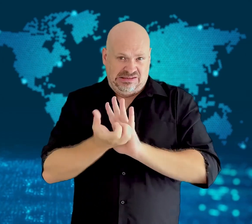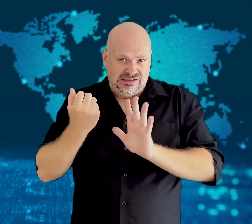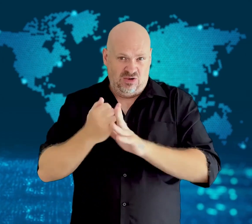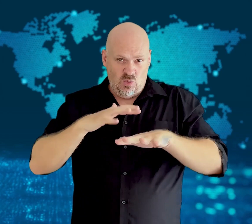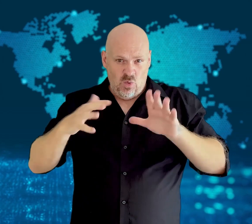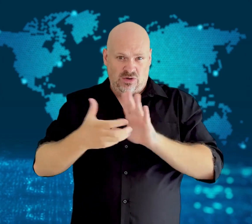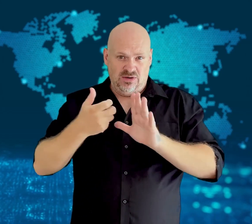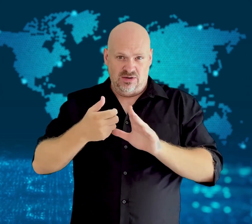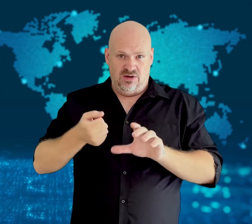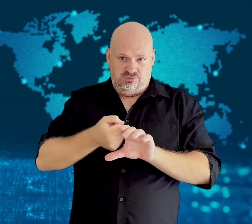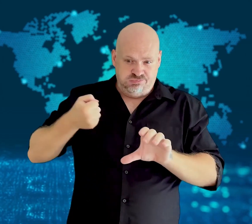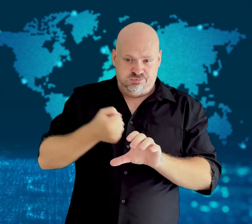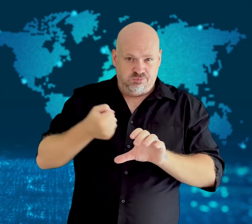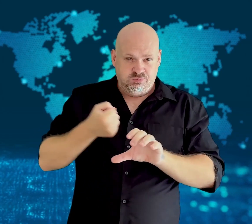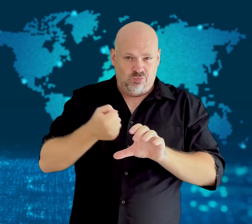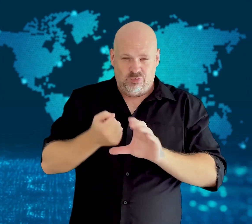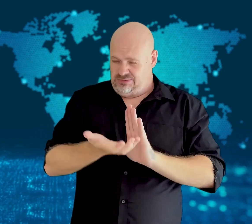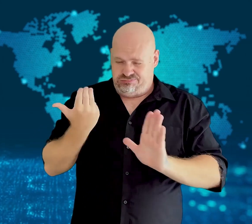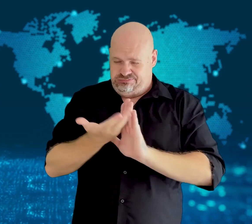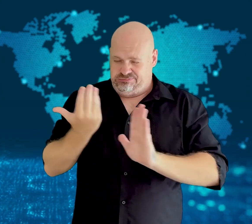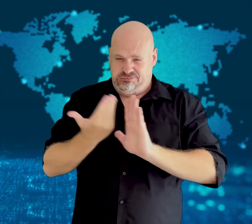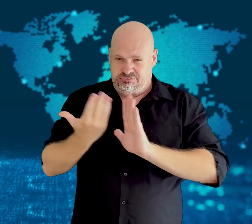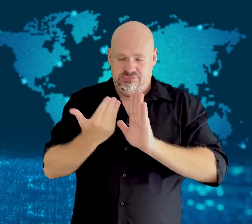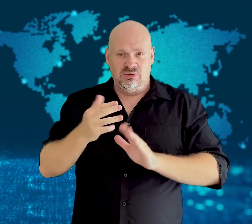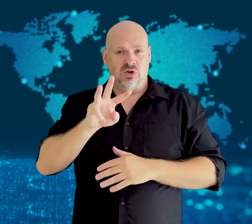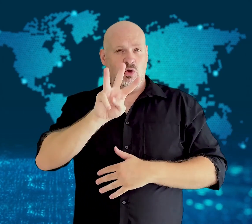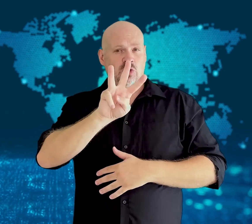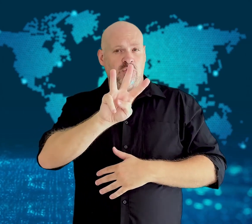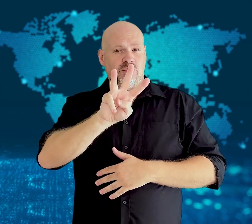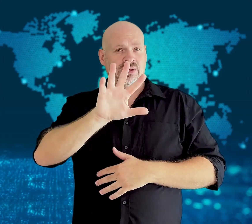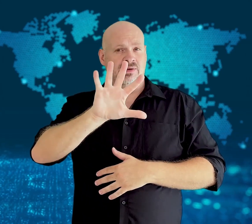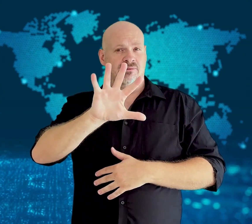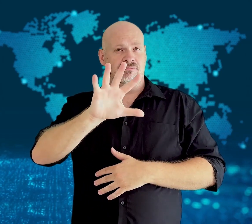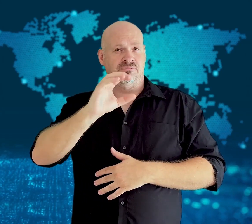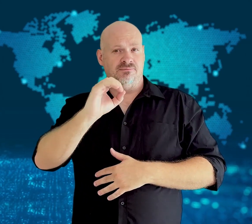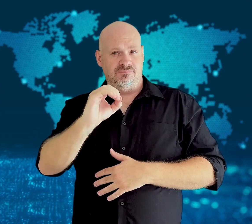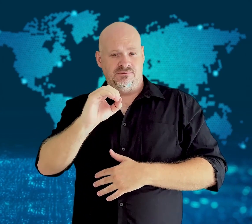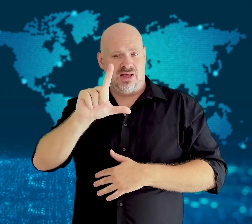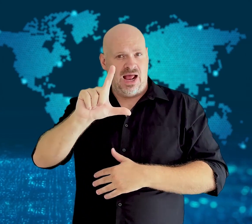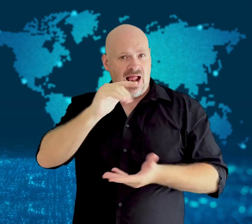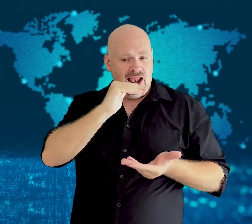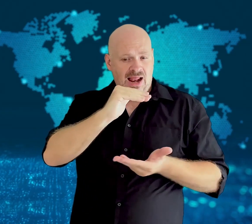from the flooded shafts at around 350 liters a second.